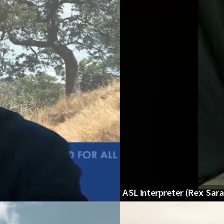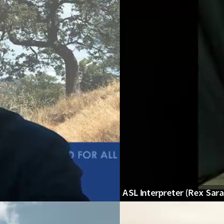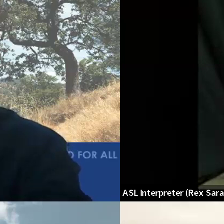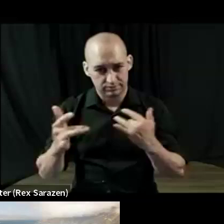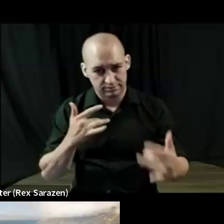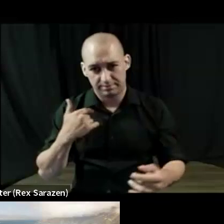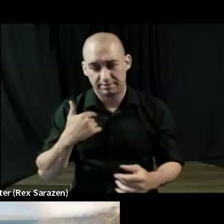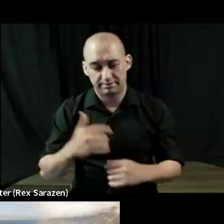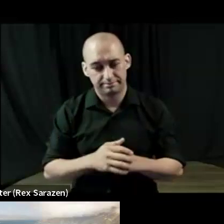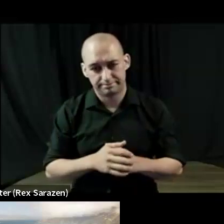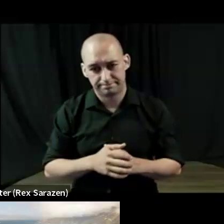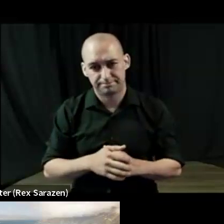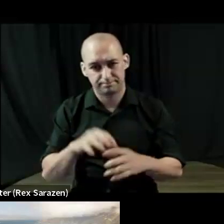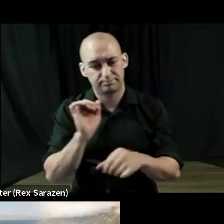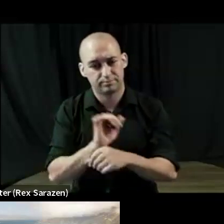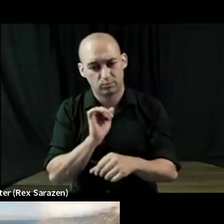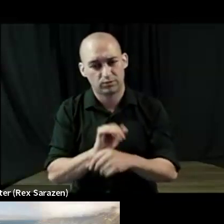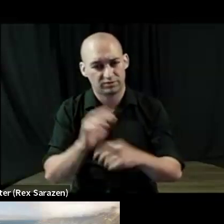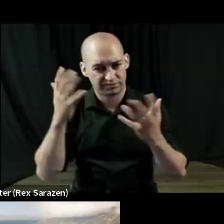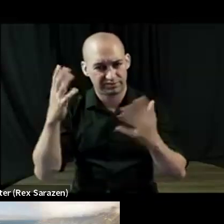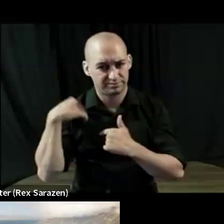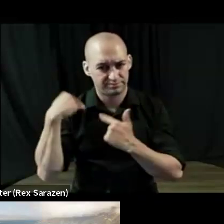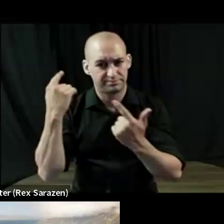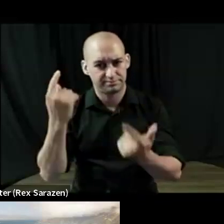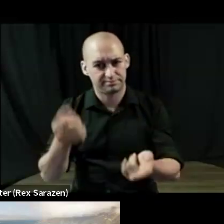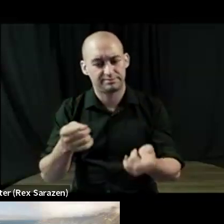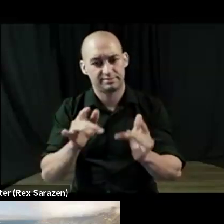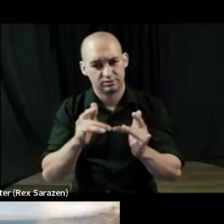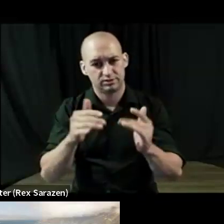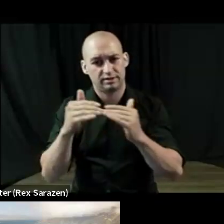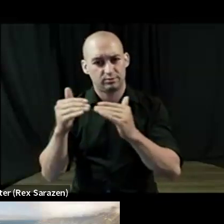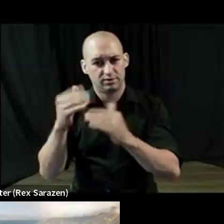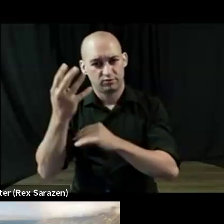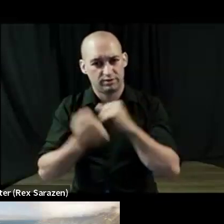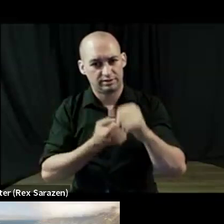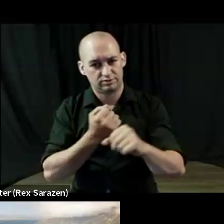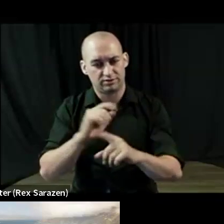We've been working on digital equity now for four years, first with the city of San Jose,